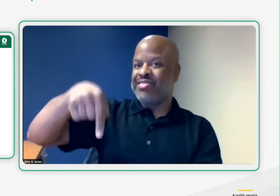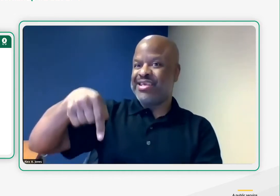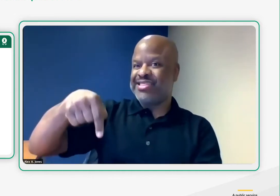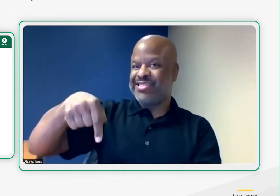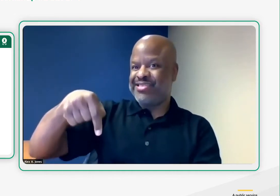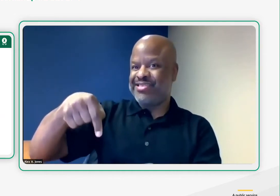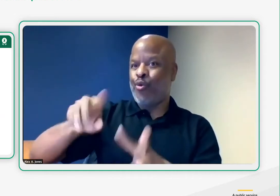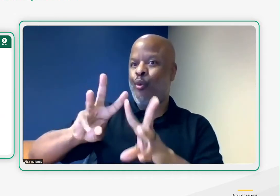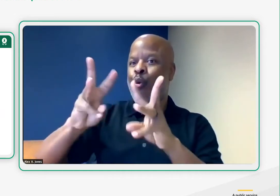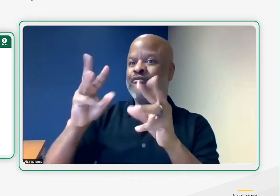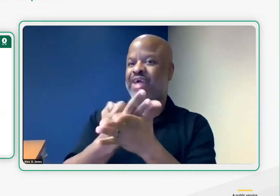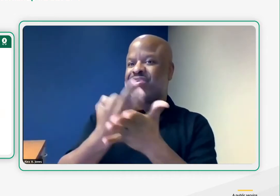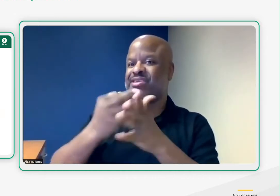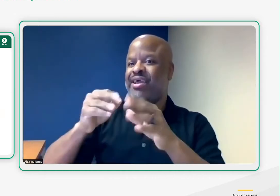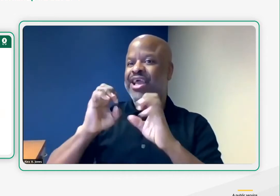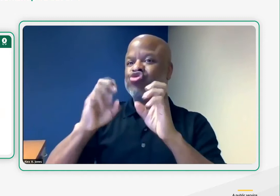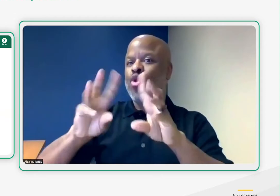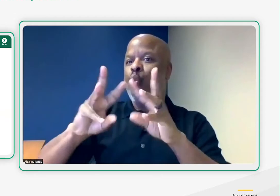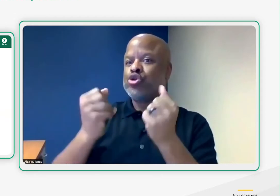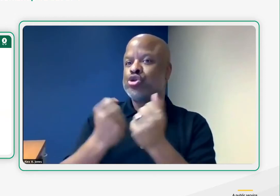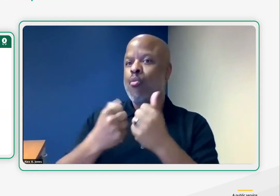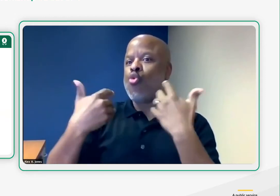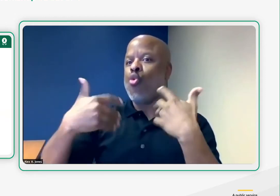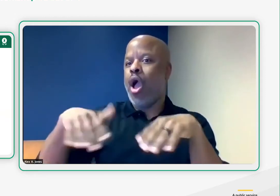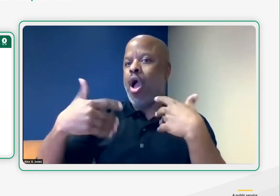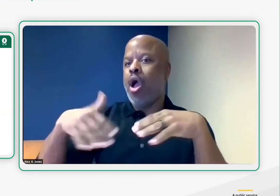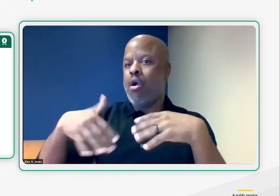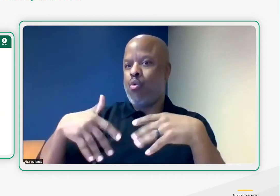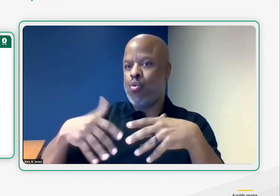webinar on financial education and literacy.